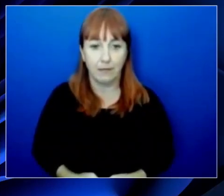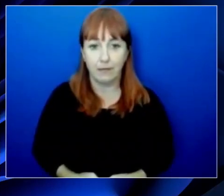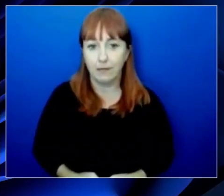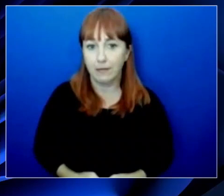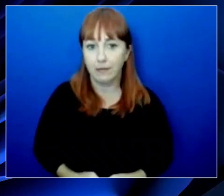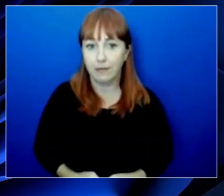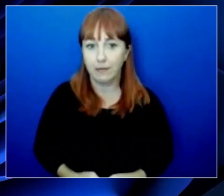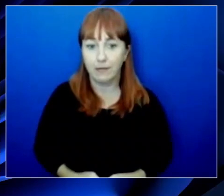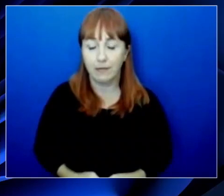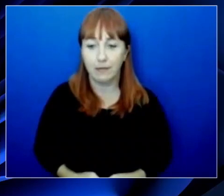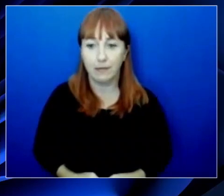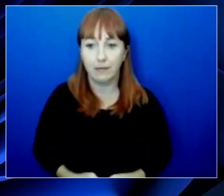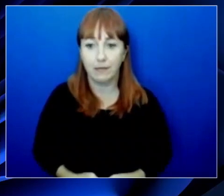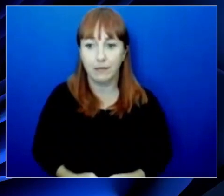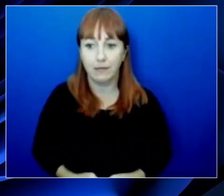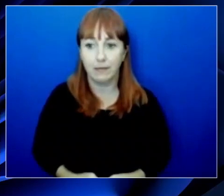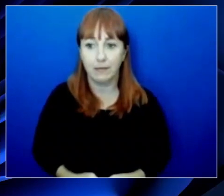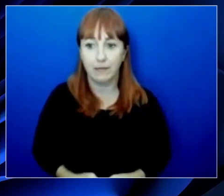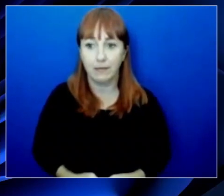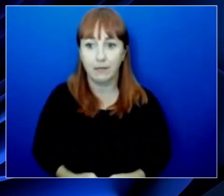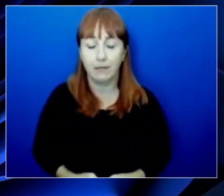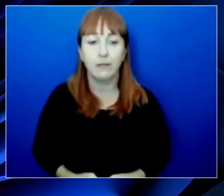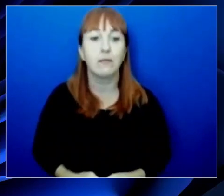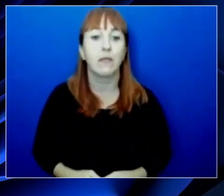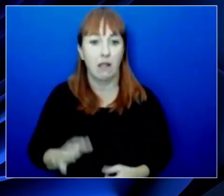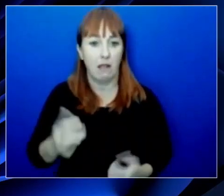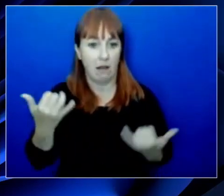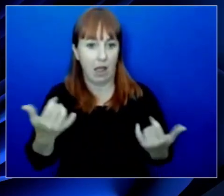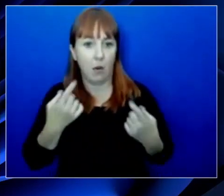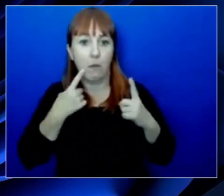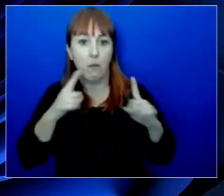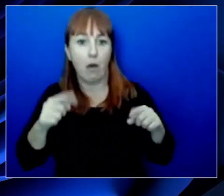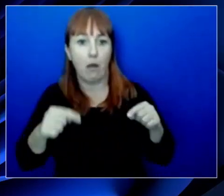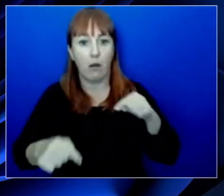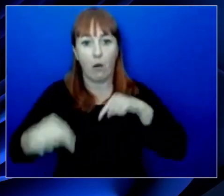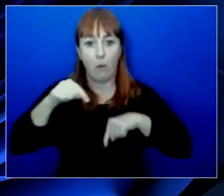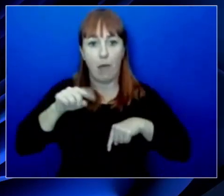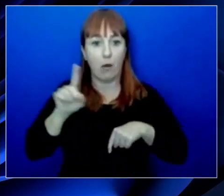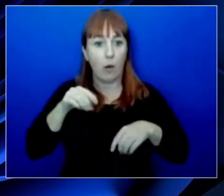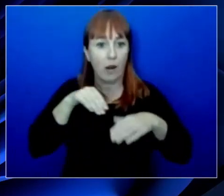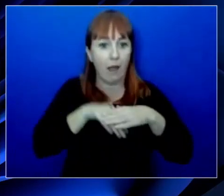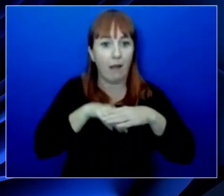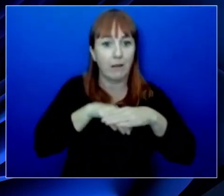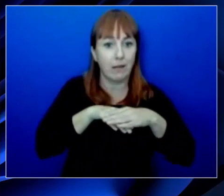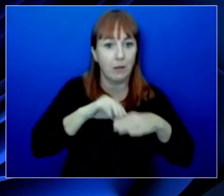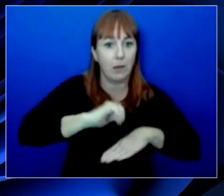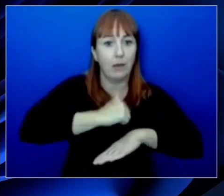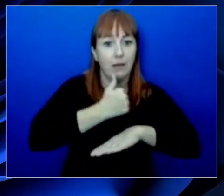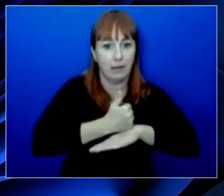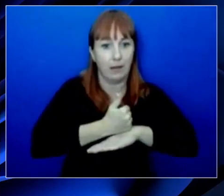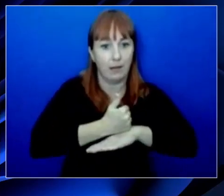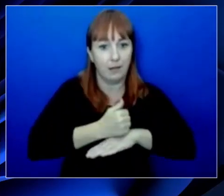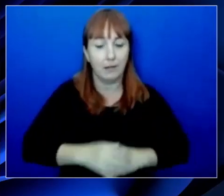That would take you back into the accessibility settings specifically here.